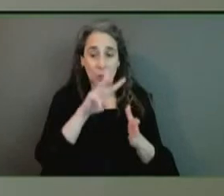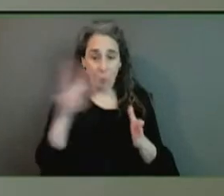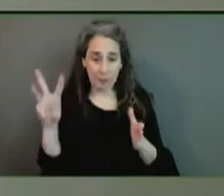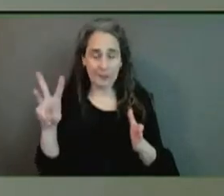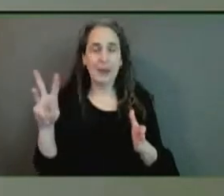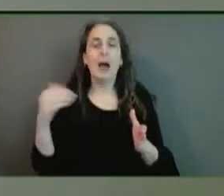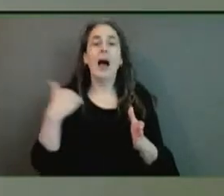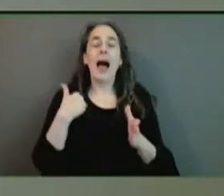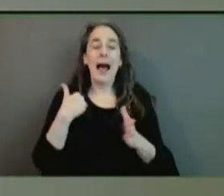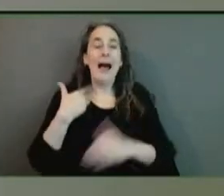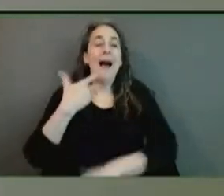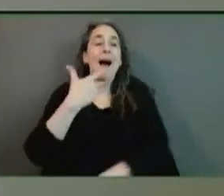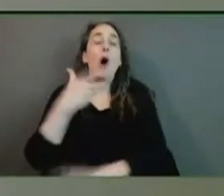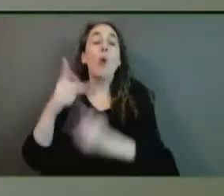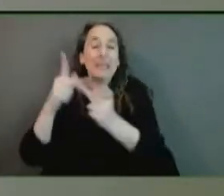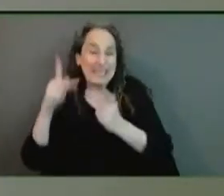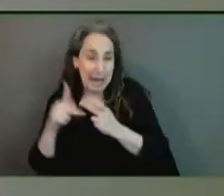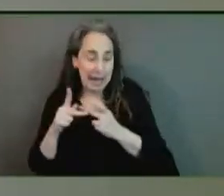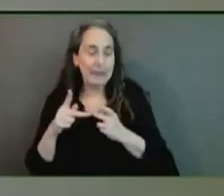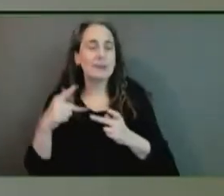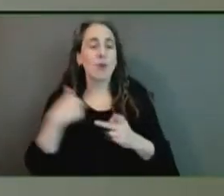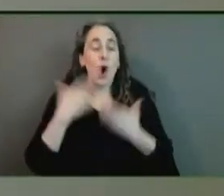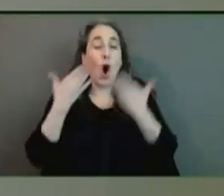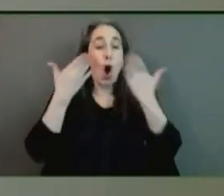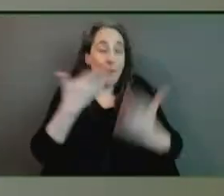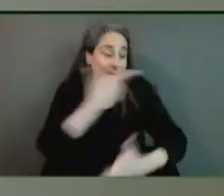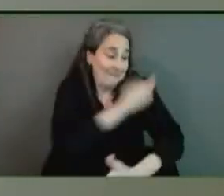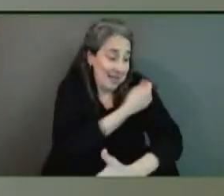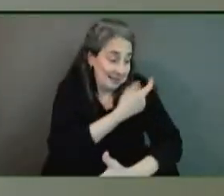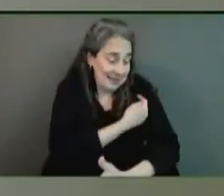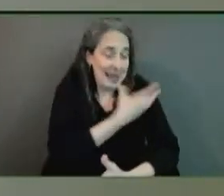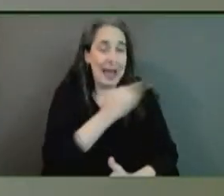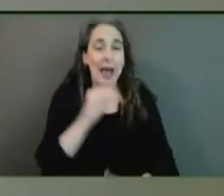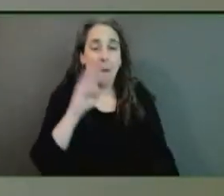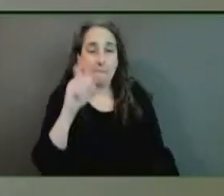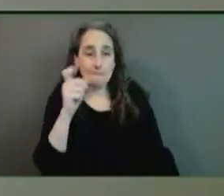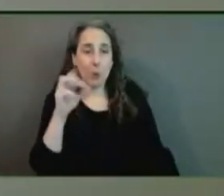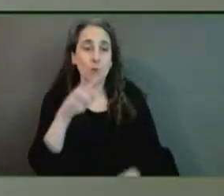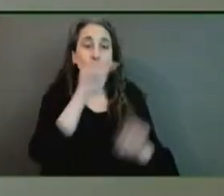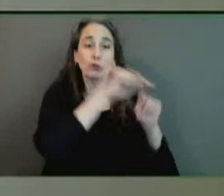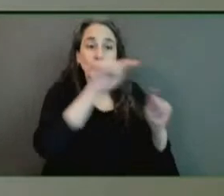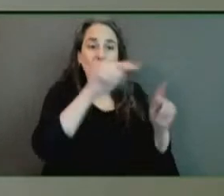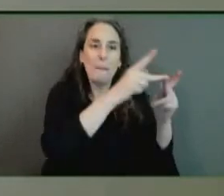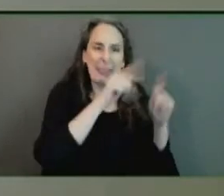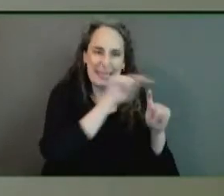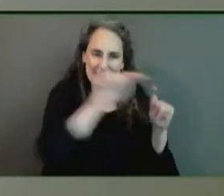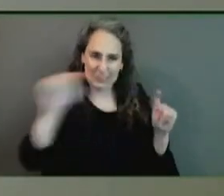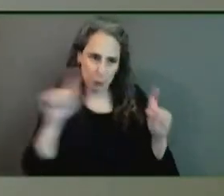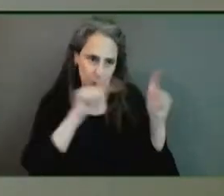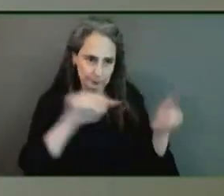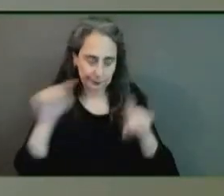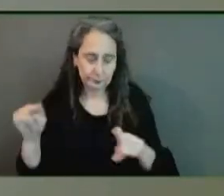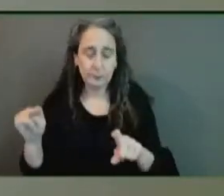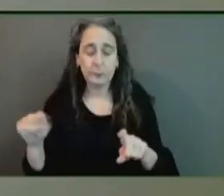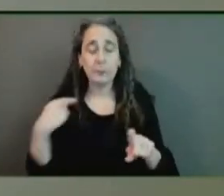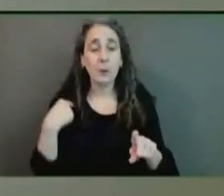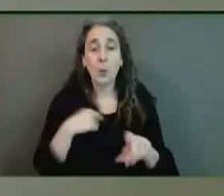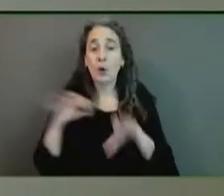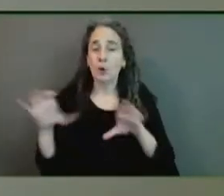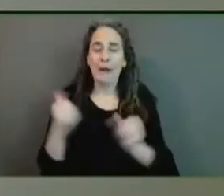The M.C.P.S. sites that have vaccinations and boosters being